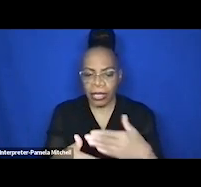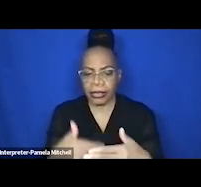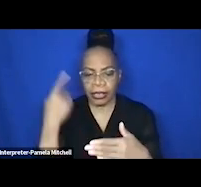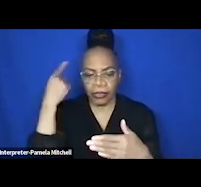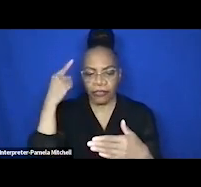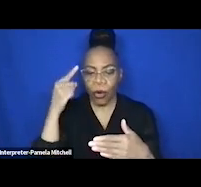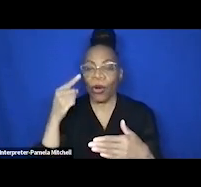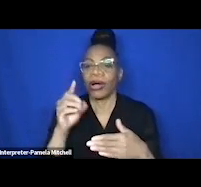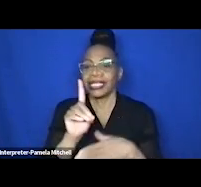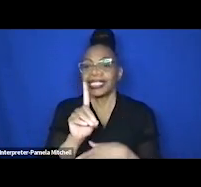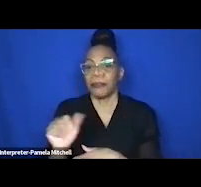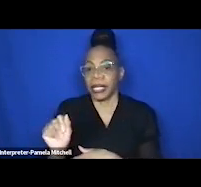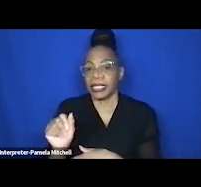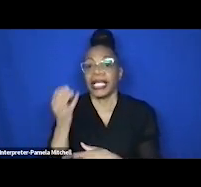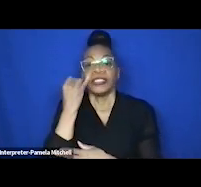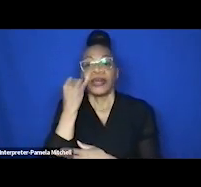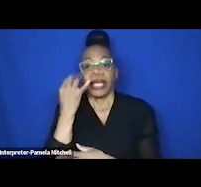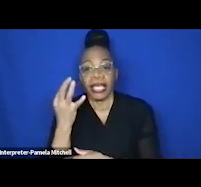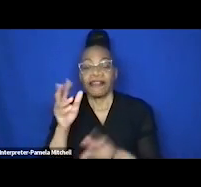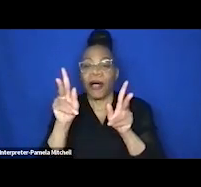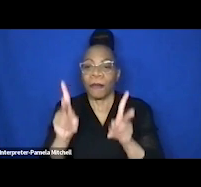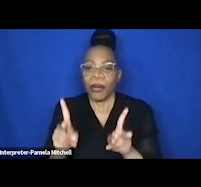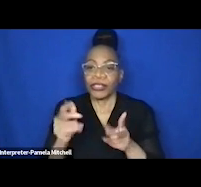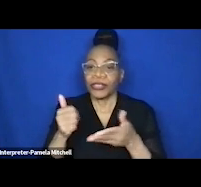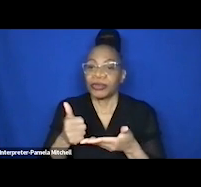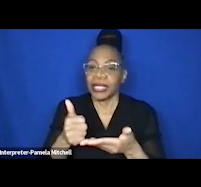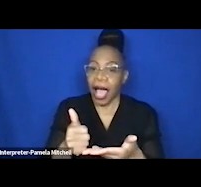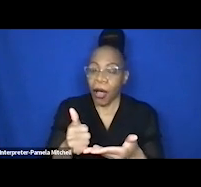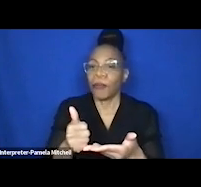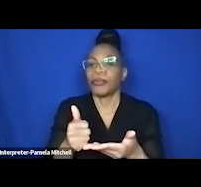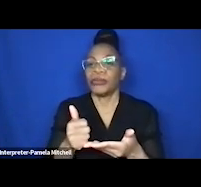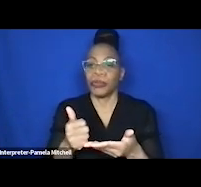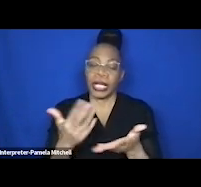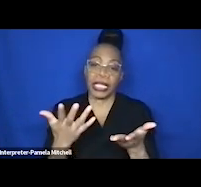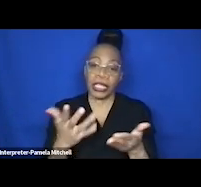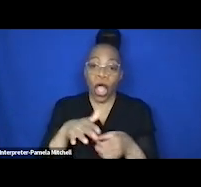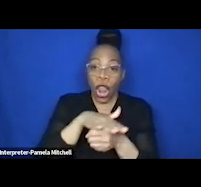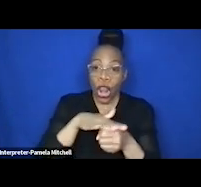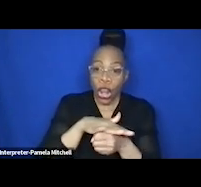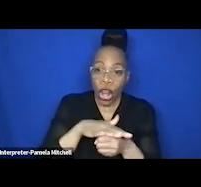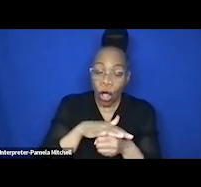And so if somebody was, you know, helping someone going through your local homeless response system and wanted to help them apply for benefits,